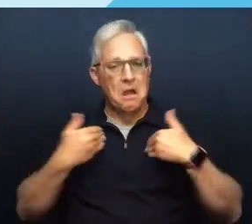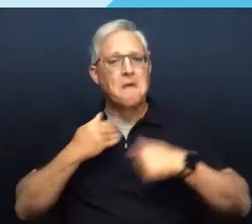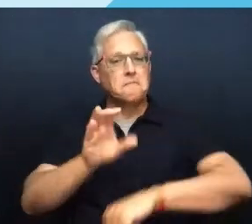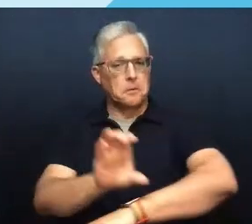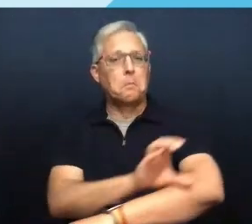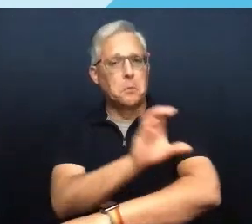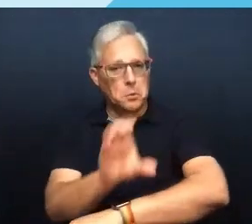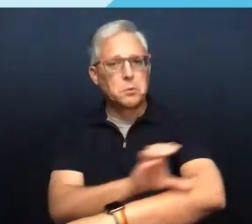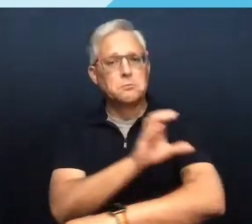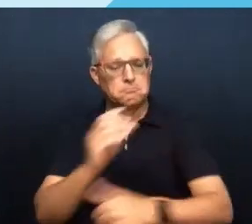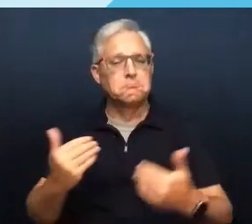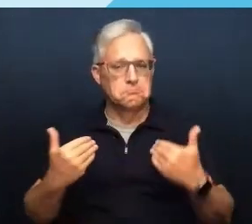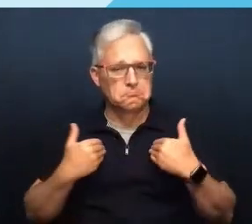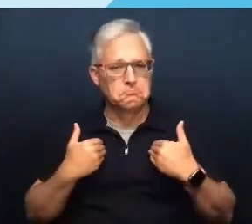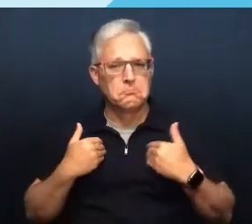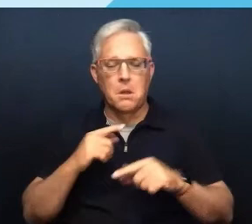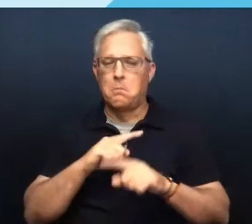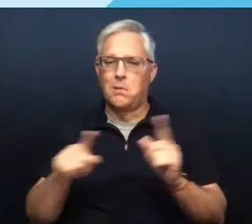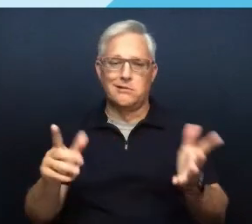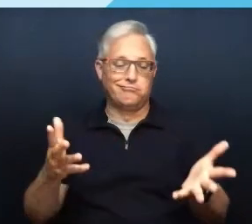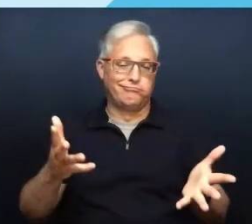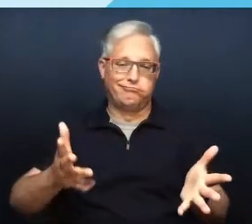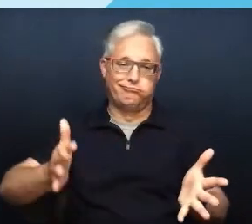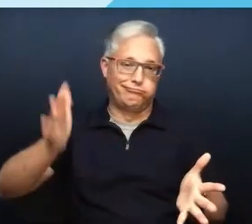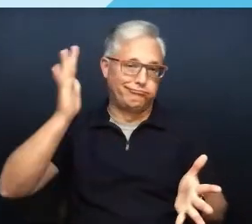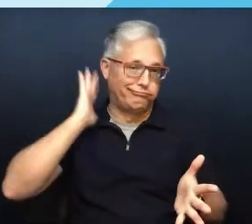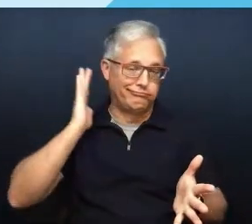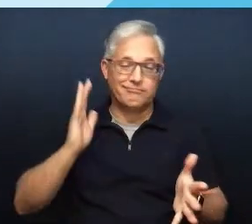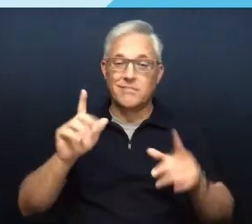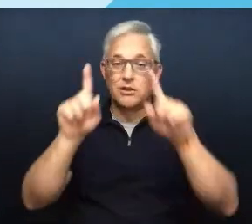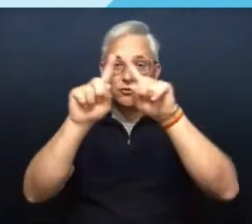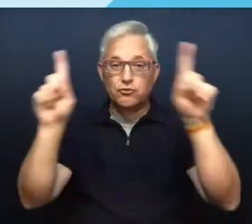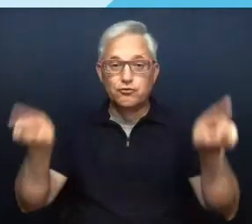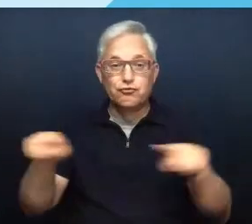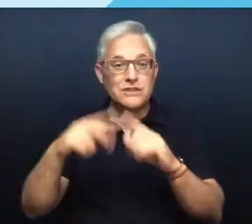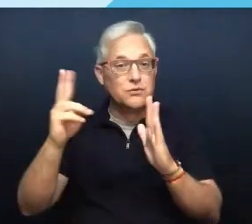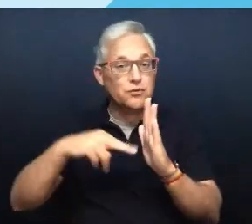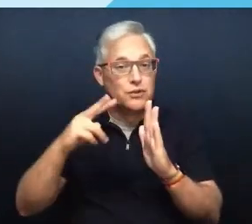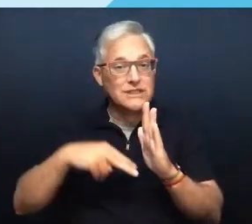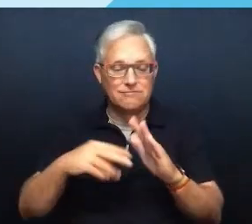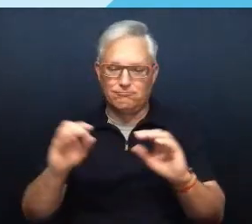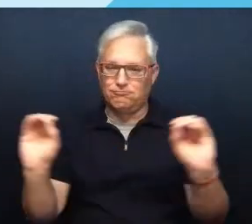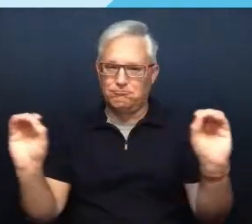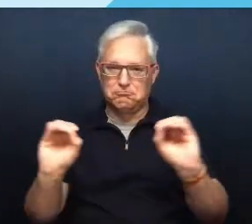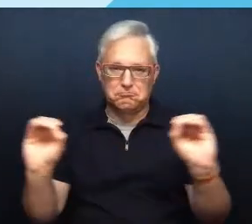for screen readers and that kind of thing. So I used to have to tape all my